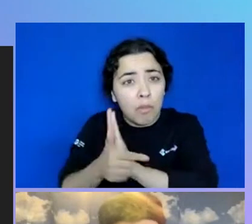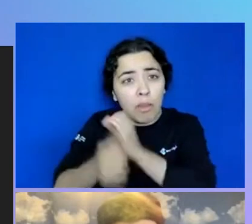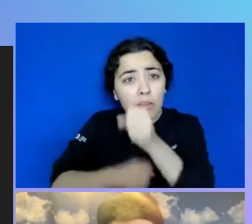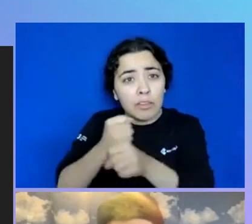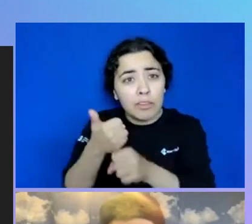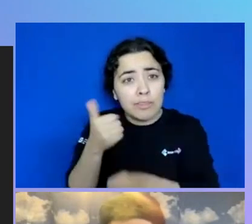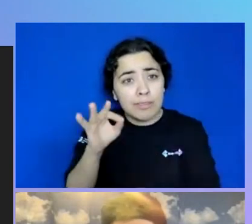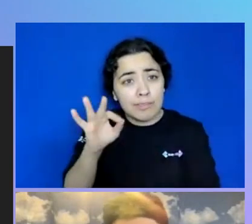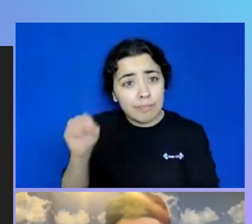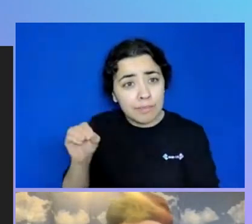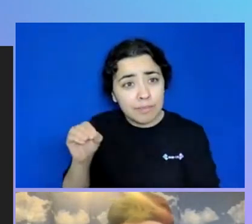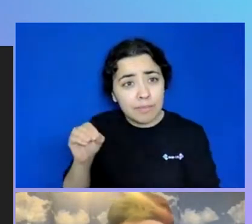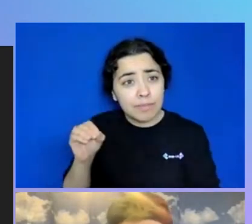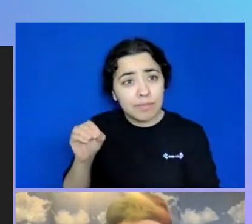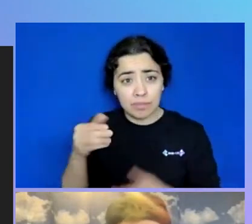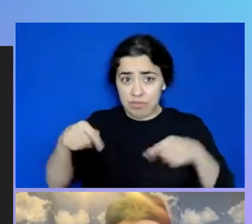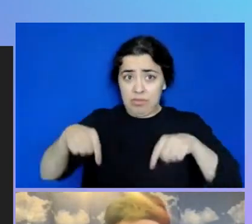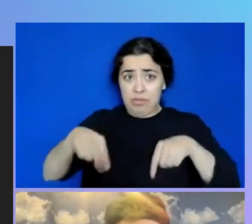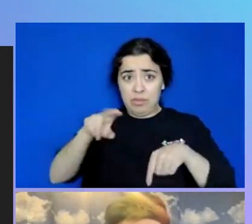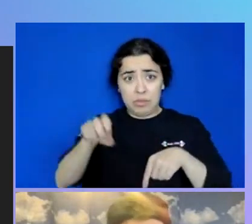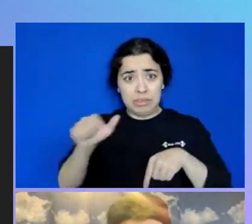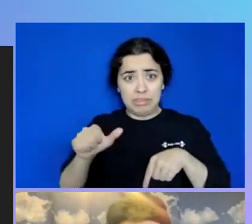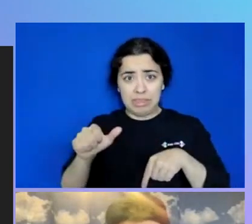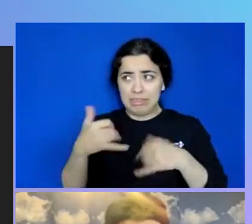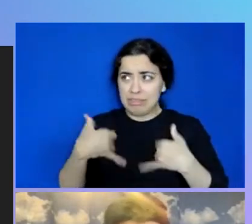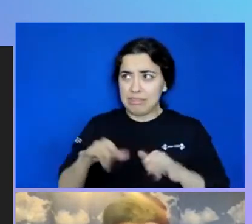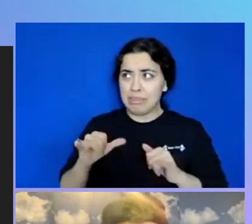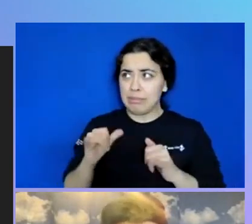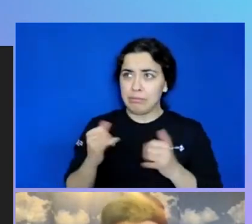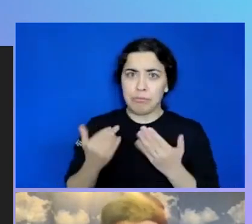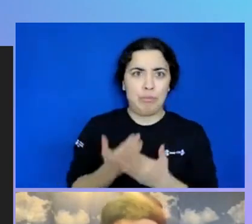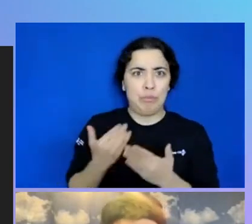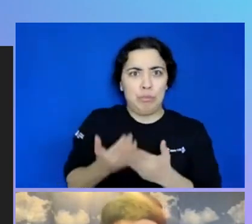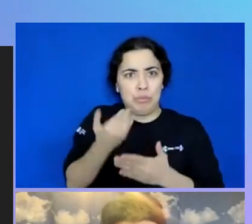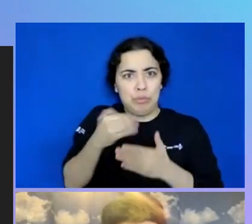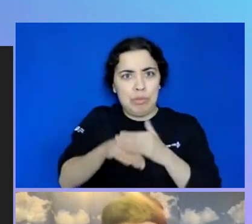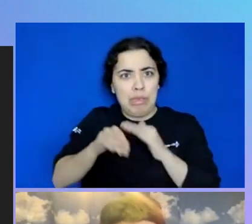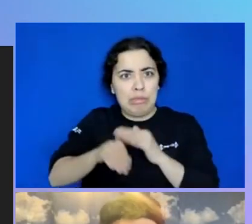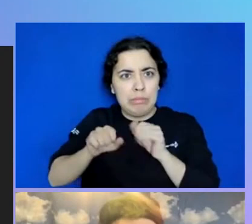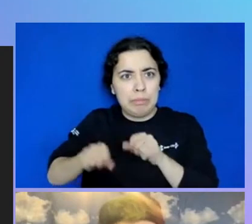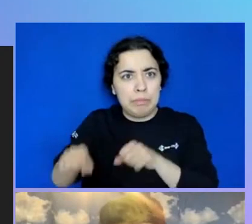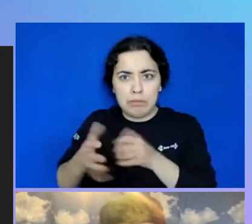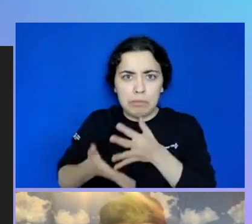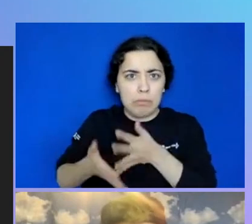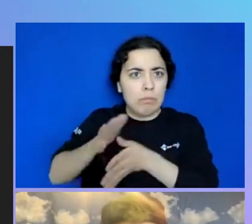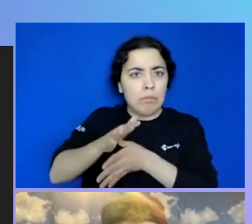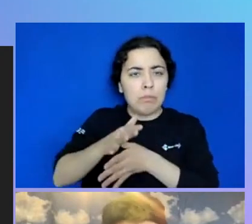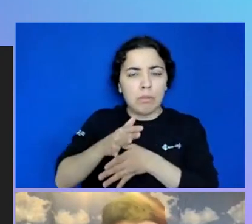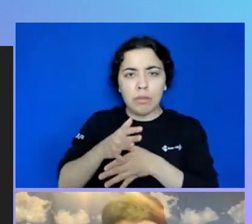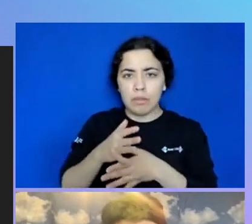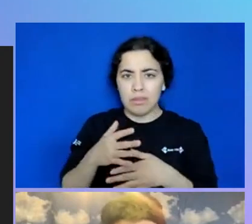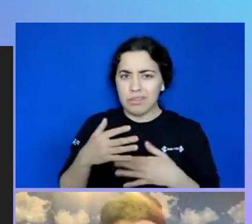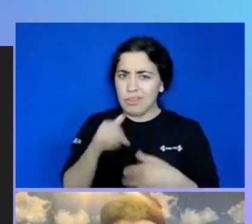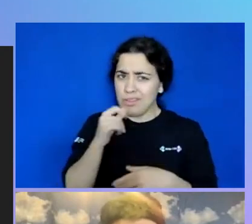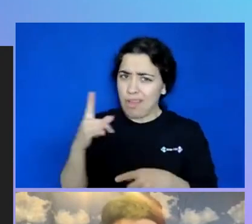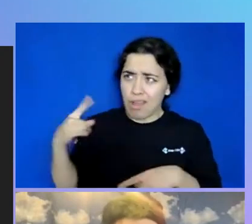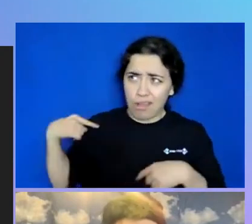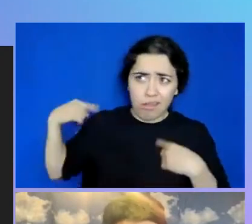long history even in the US, uh, or any other country of having protections for people with